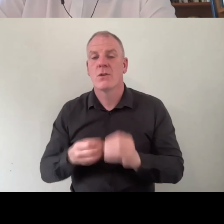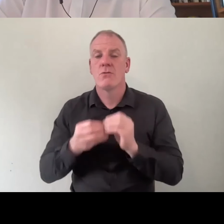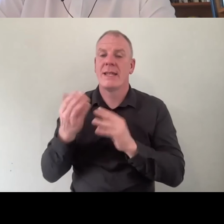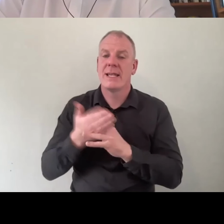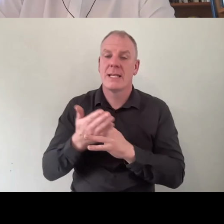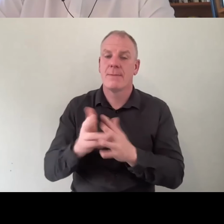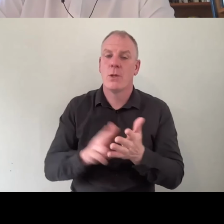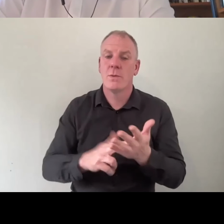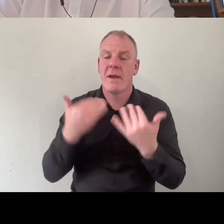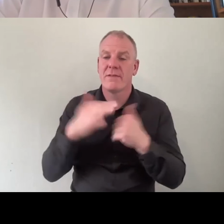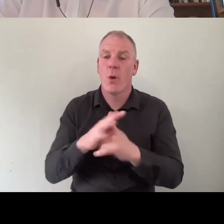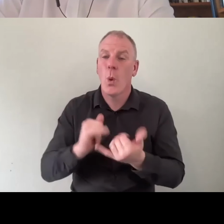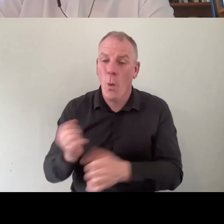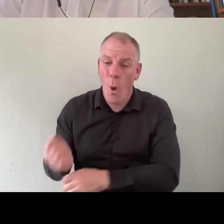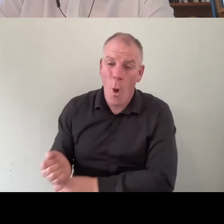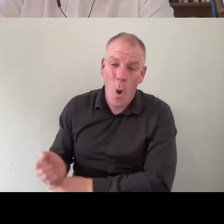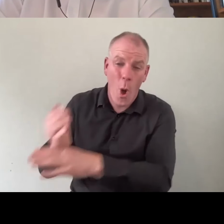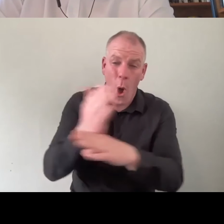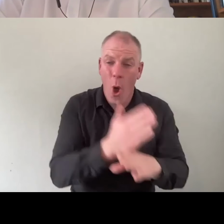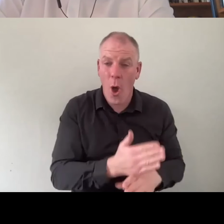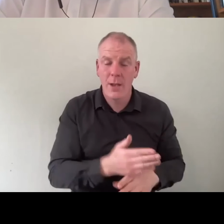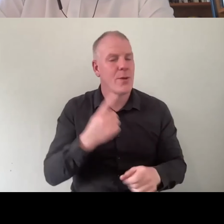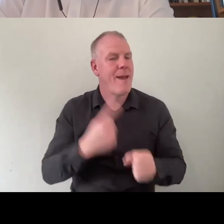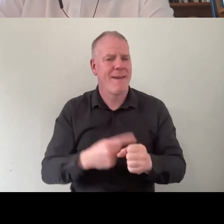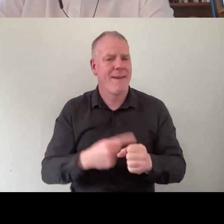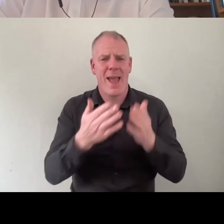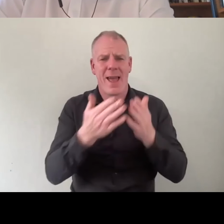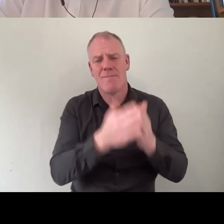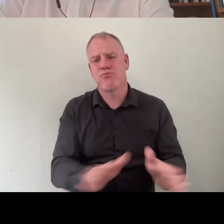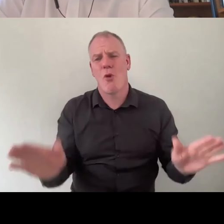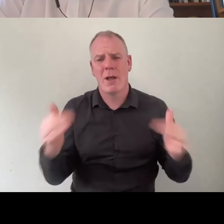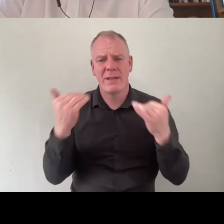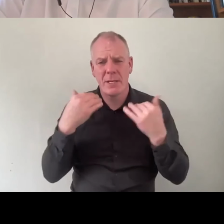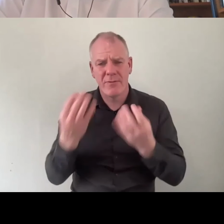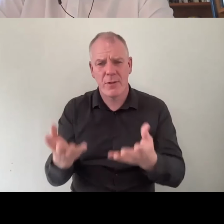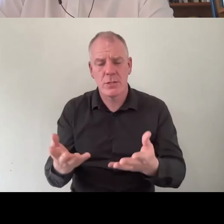So, it's a wide area. Again, so it's covering digital, spoken and signed,